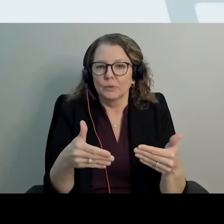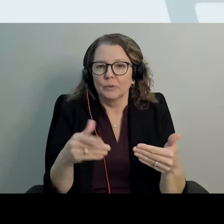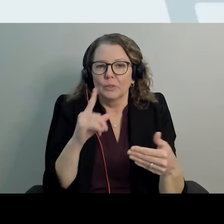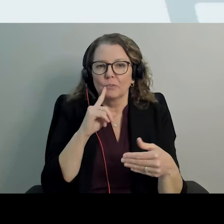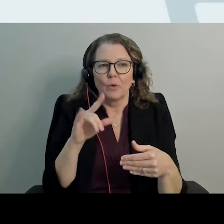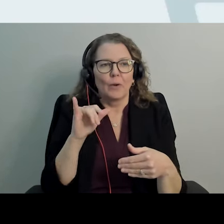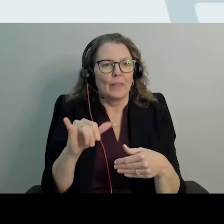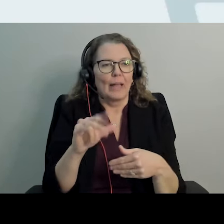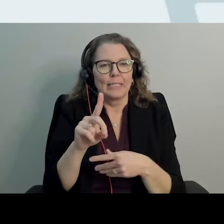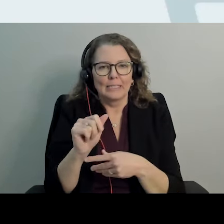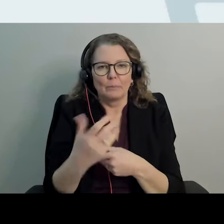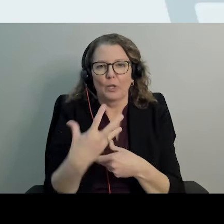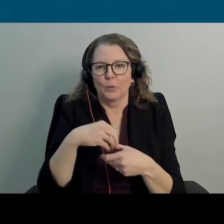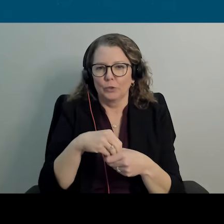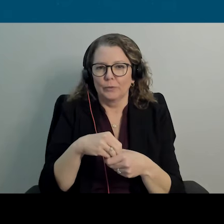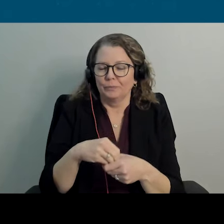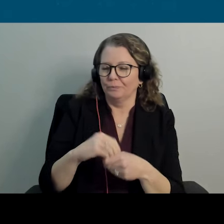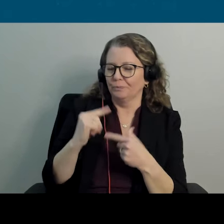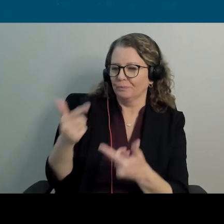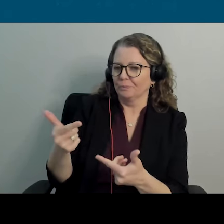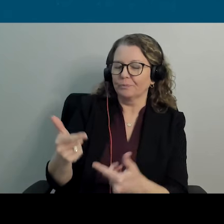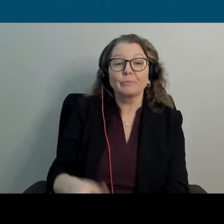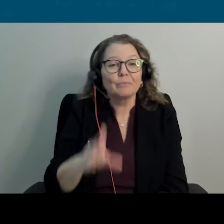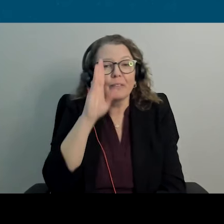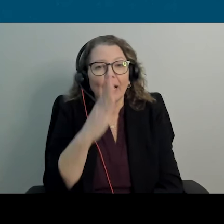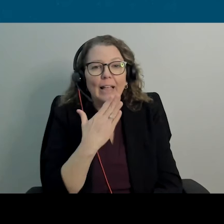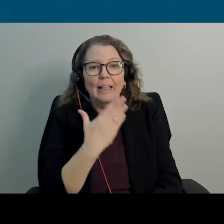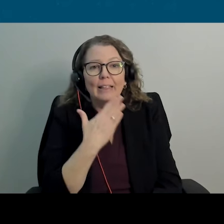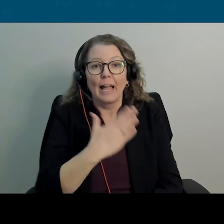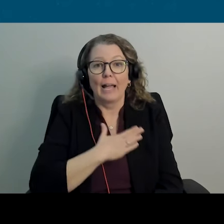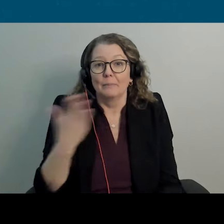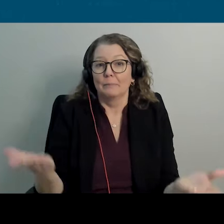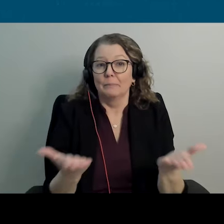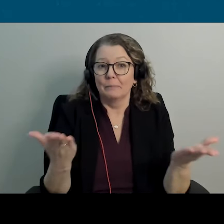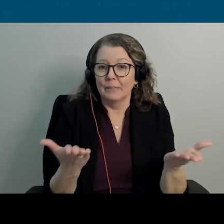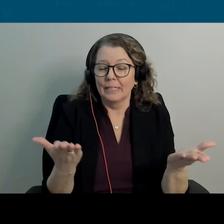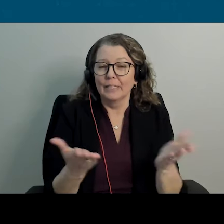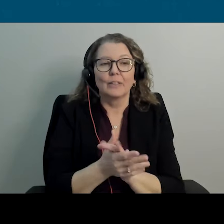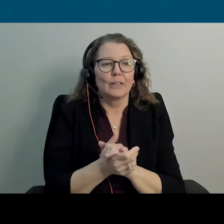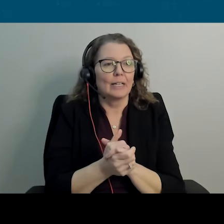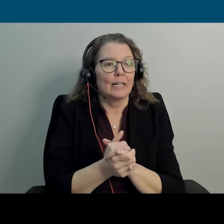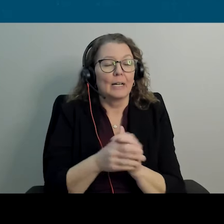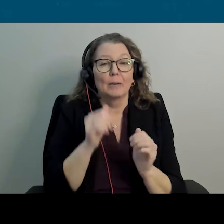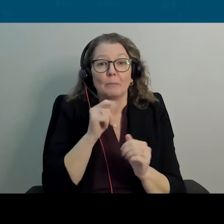The room's yours, Alan. Thanks, and it's an absolute pleasure to be here. And I don't know if I would've said yes